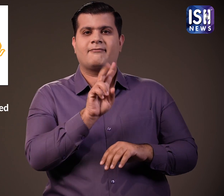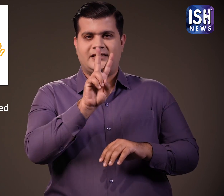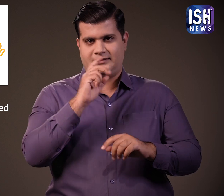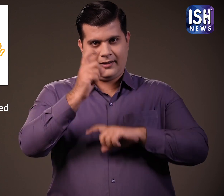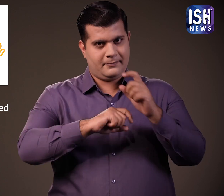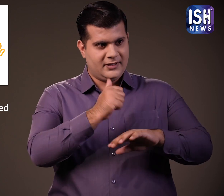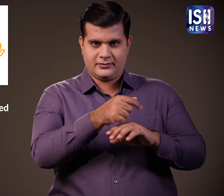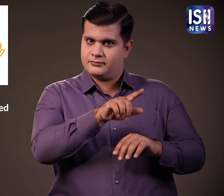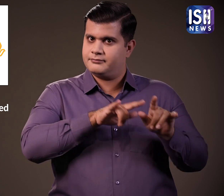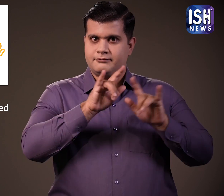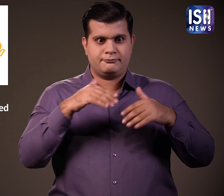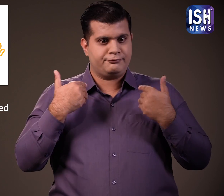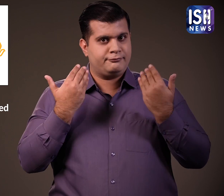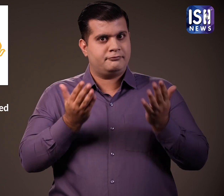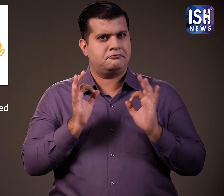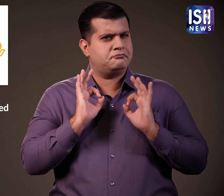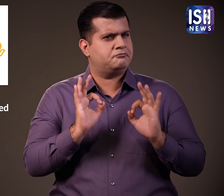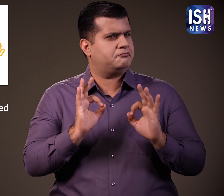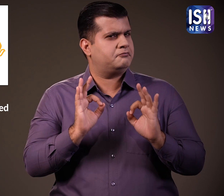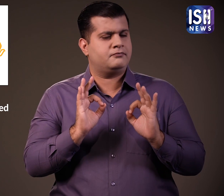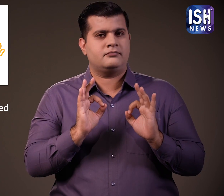So far, Vistara has consistently delivered excellent service.